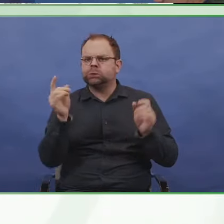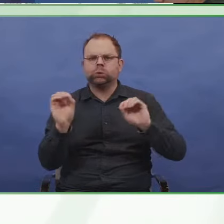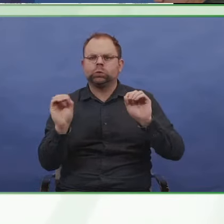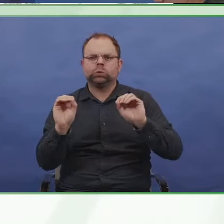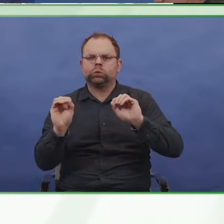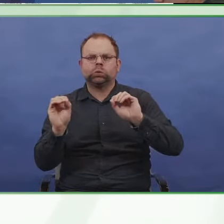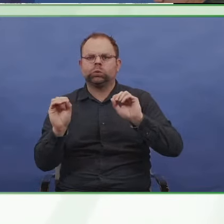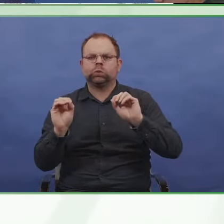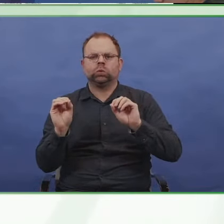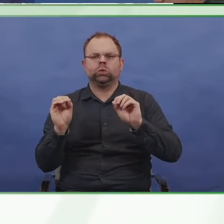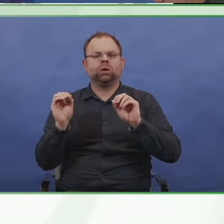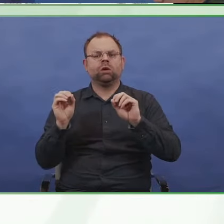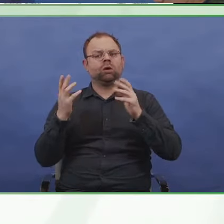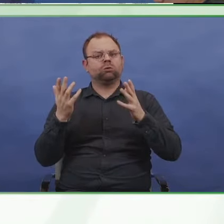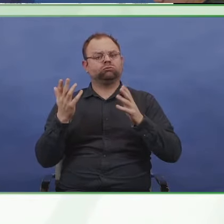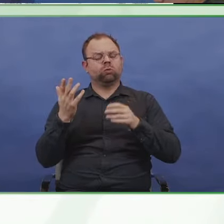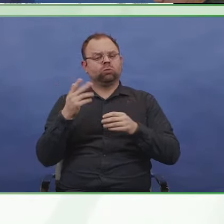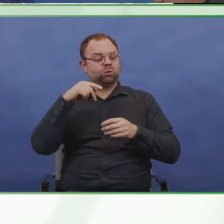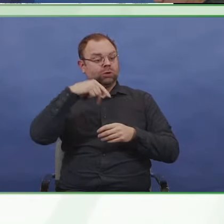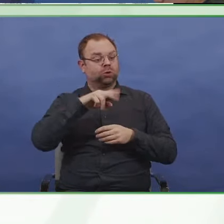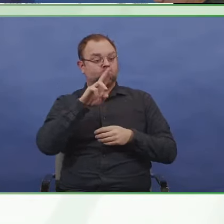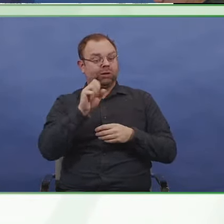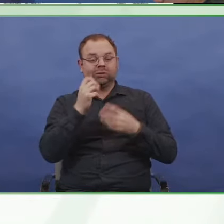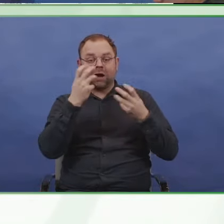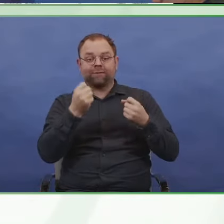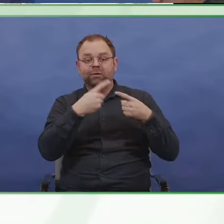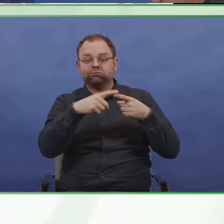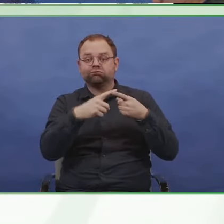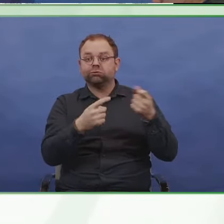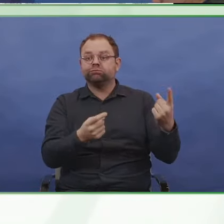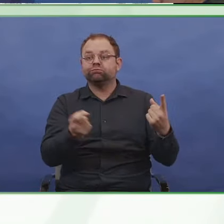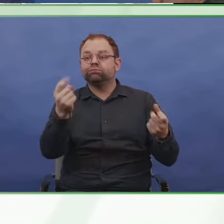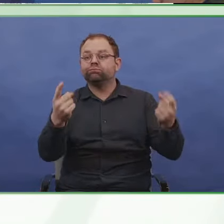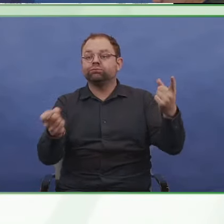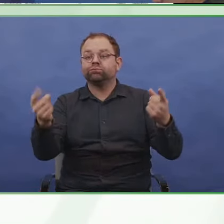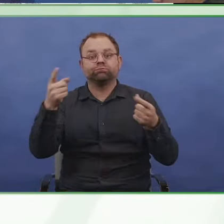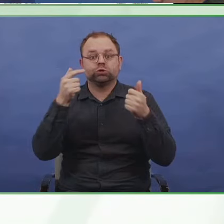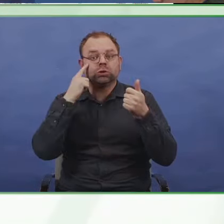can't do it globally, this is a country.